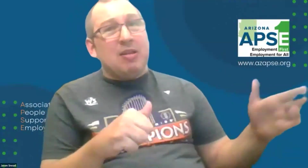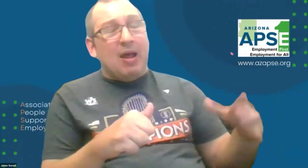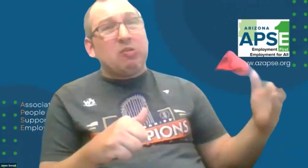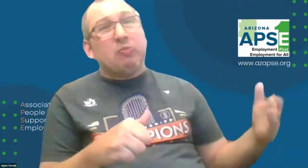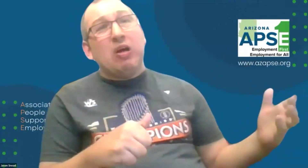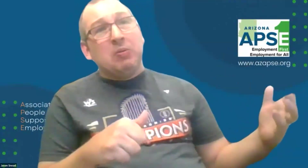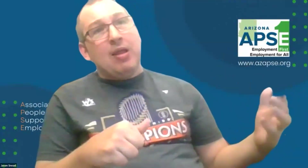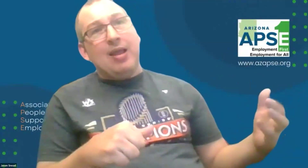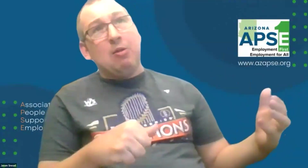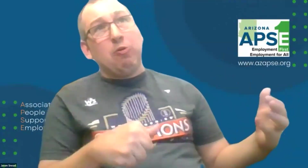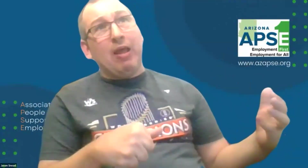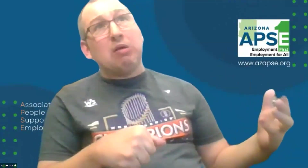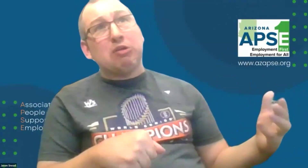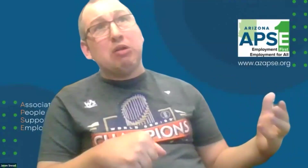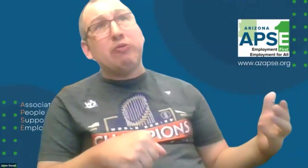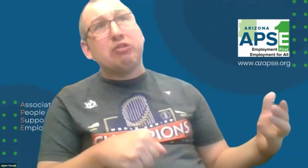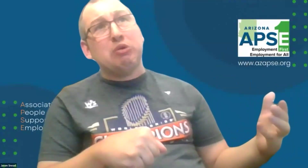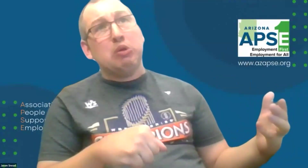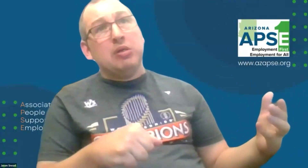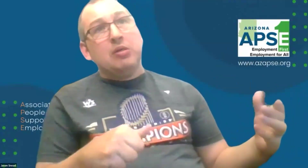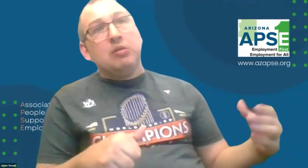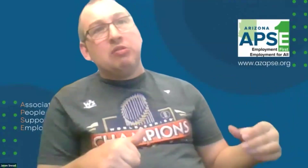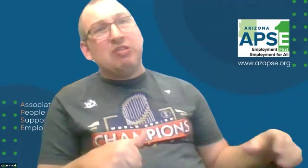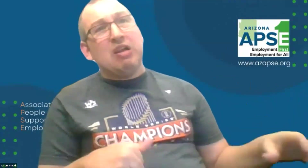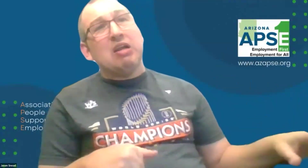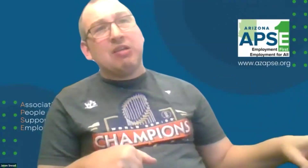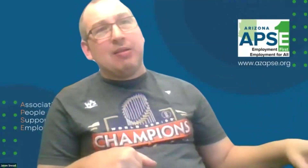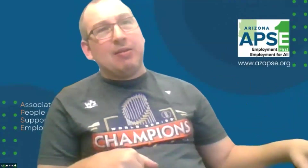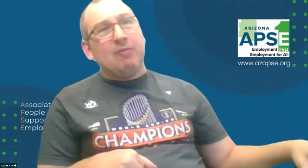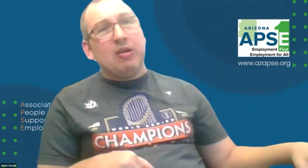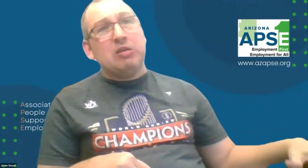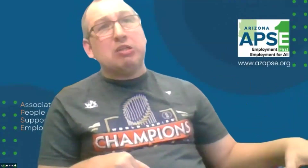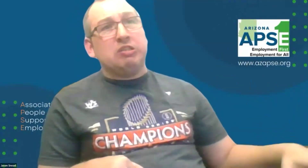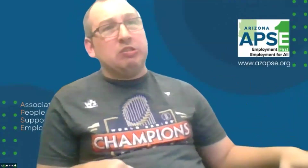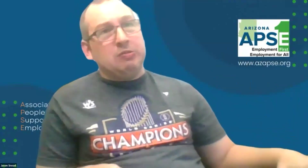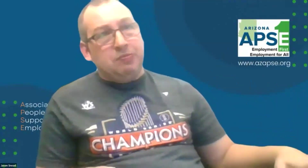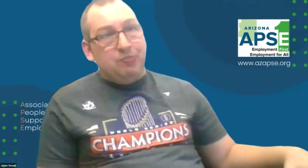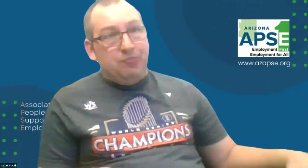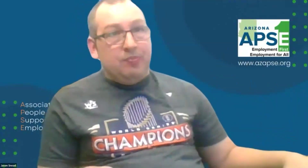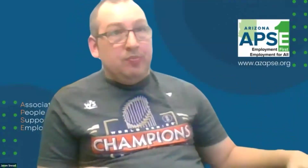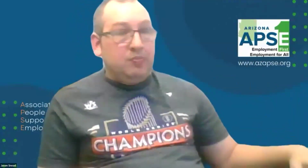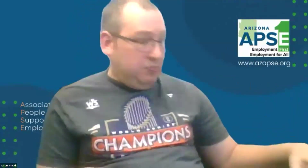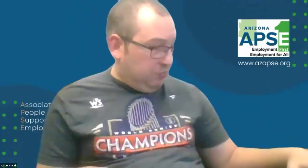READY TO HAVE SOME FUN AND WITH THAT I WILL TURN IT OVER TO SARAH TO GIVE OUR INTRODUCTIONS.